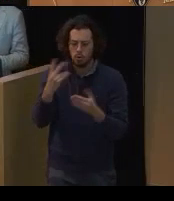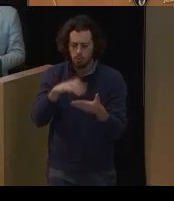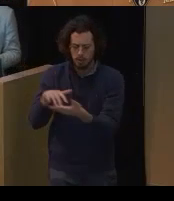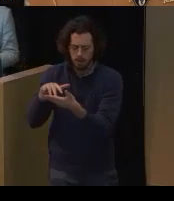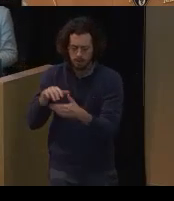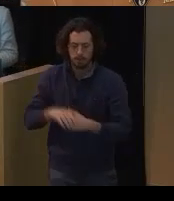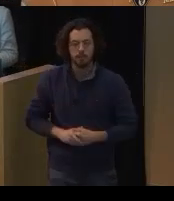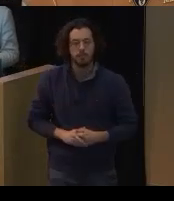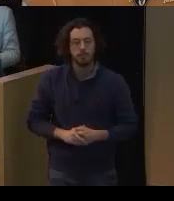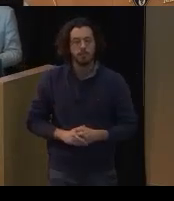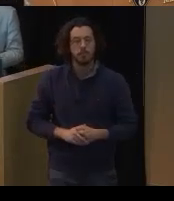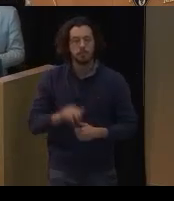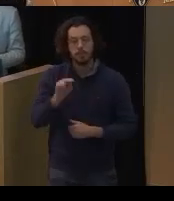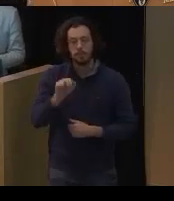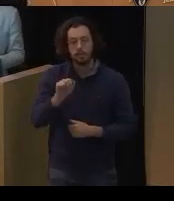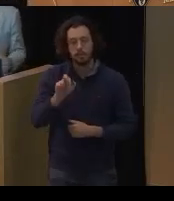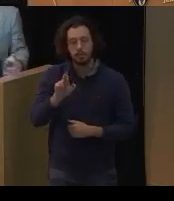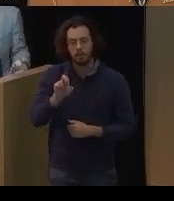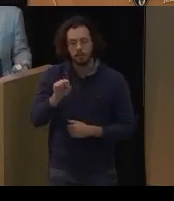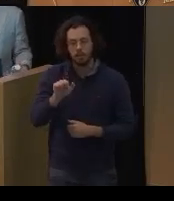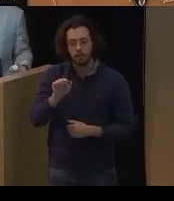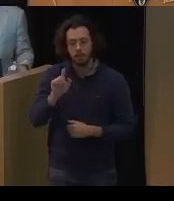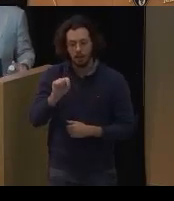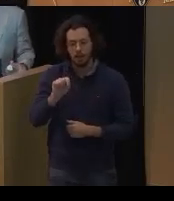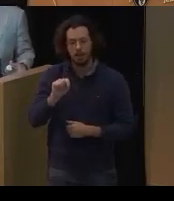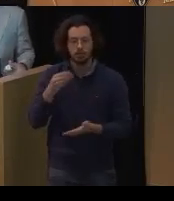I'm going to tell you about a narsad-funded study in which we use the neuroimaging technique